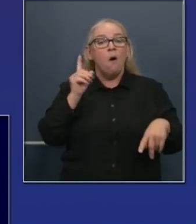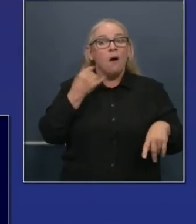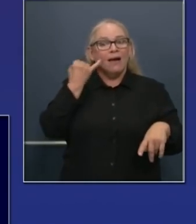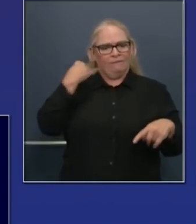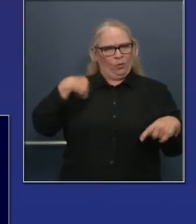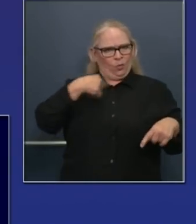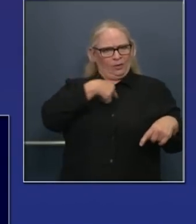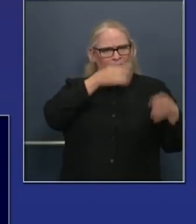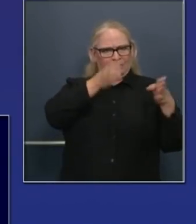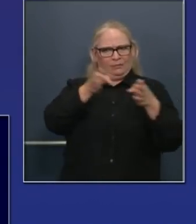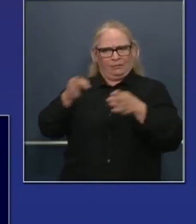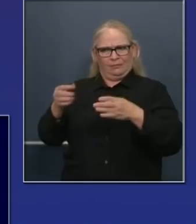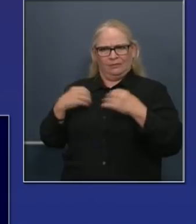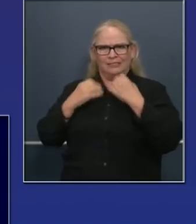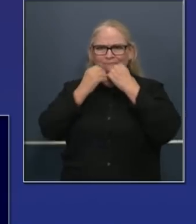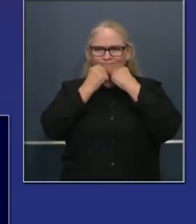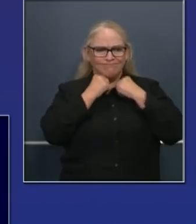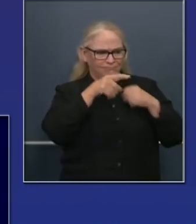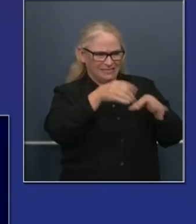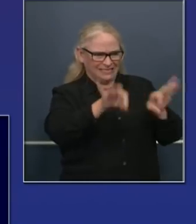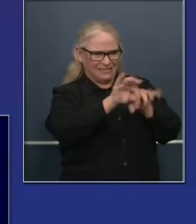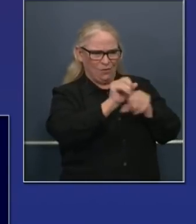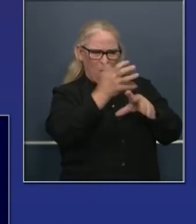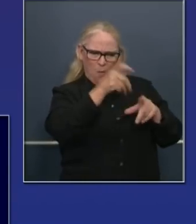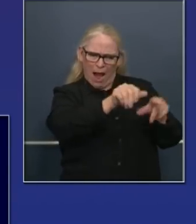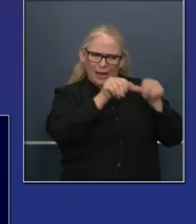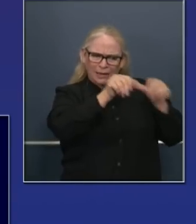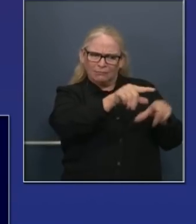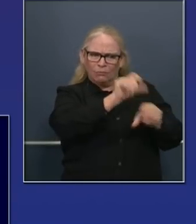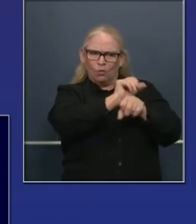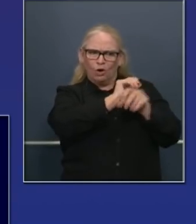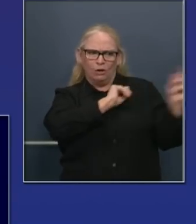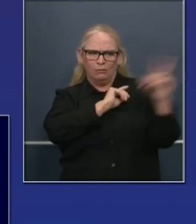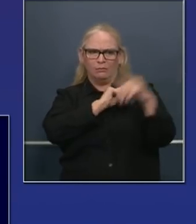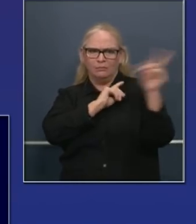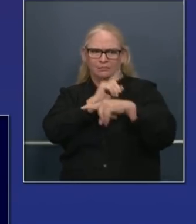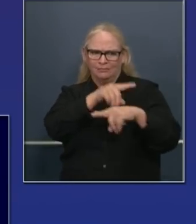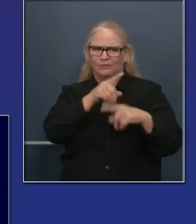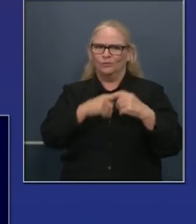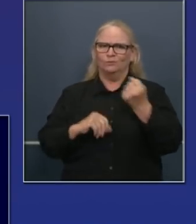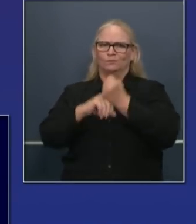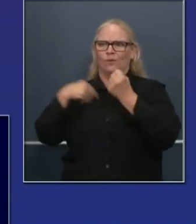ESTABLISHING COVID-19, WHICH WE WILL DO. IT DEPENDS ON OUR ABILITY TO